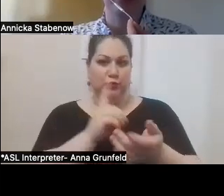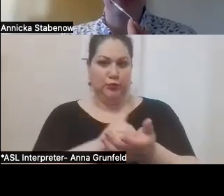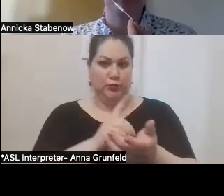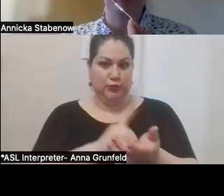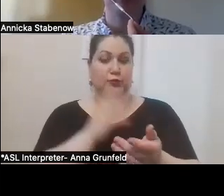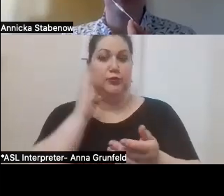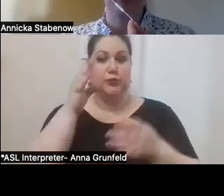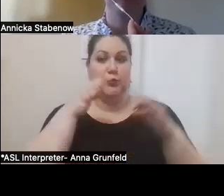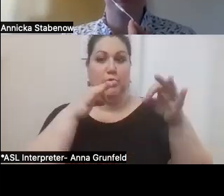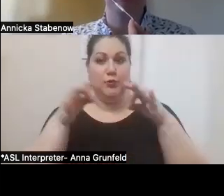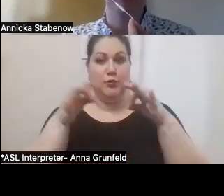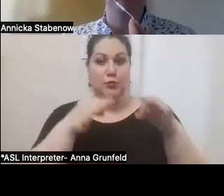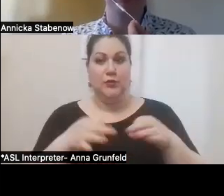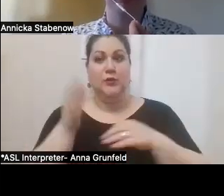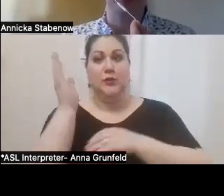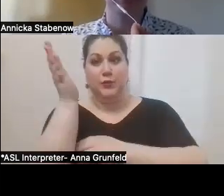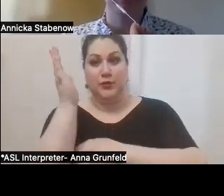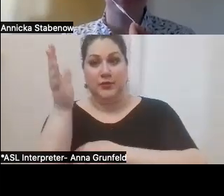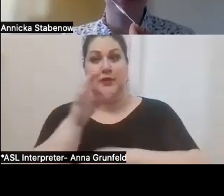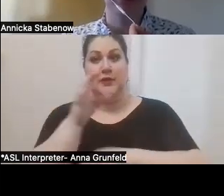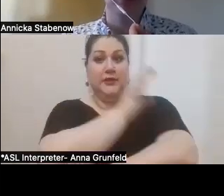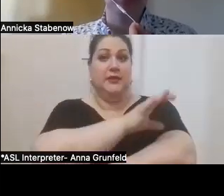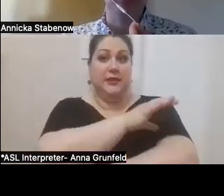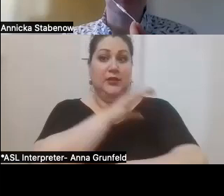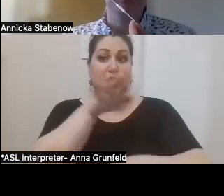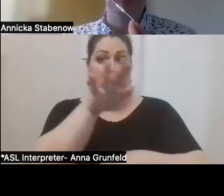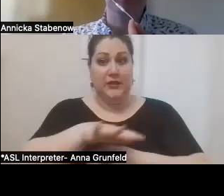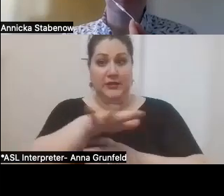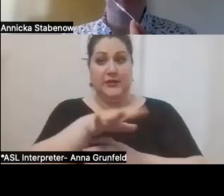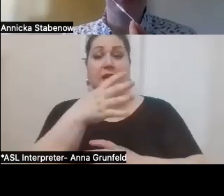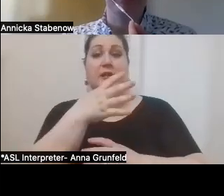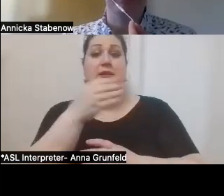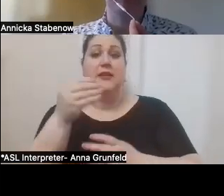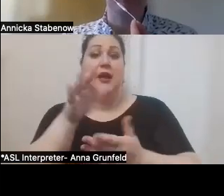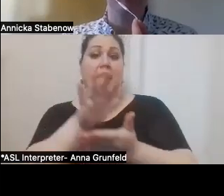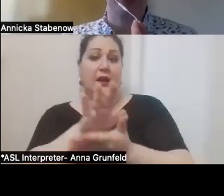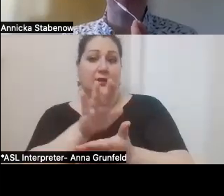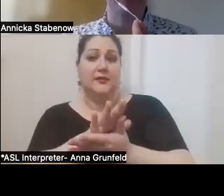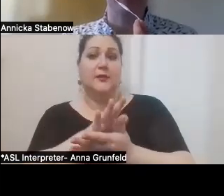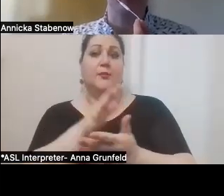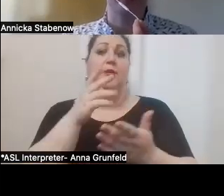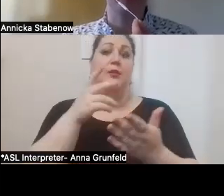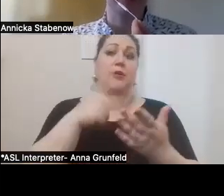academic programs, and accessibility offices; roles, responsibilities, and best practices in working together.